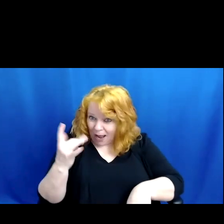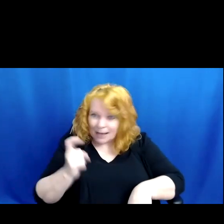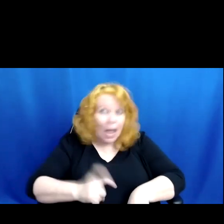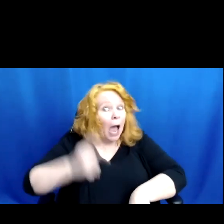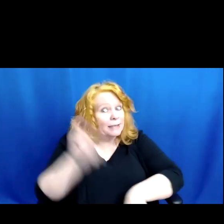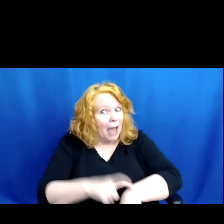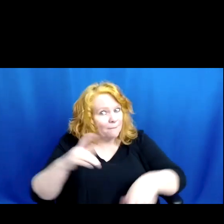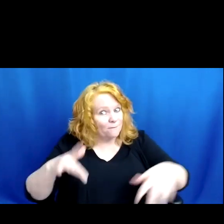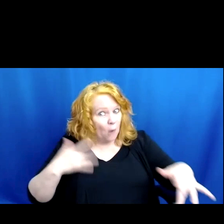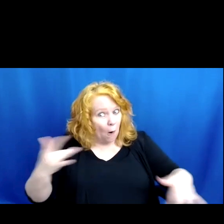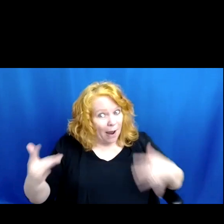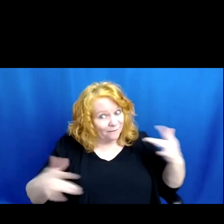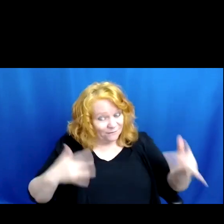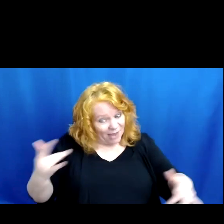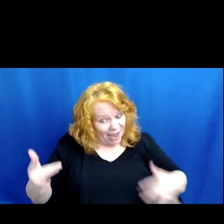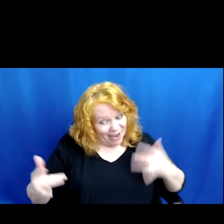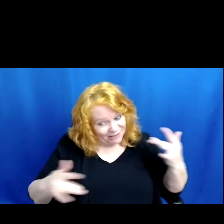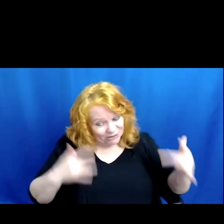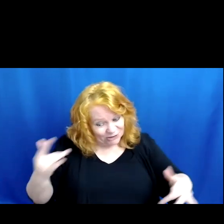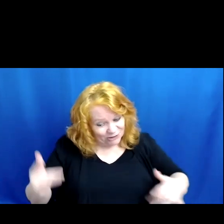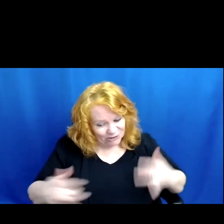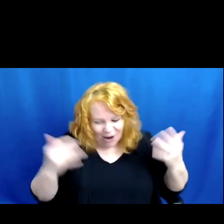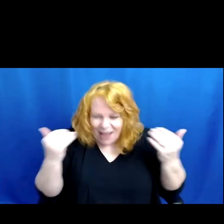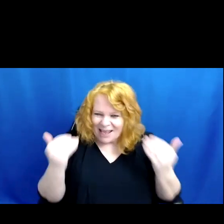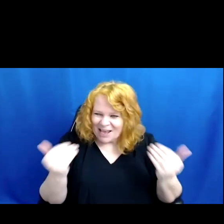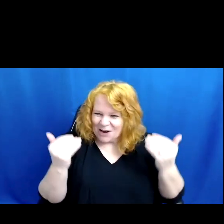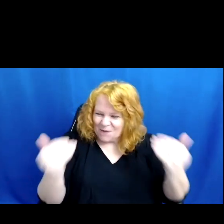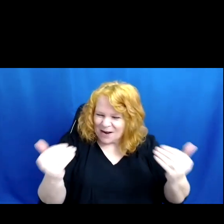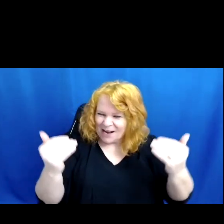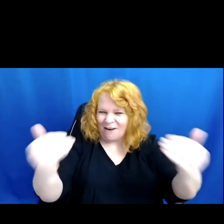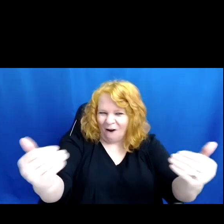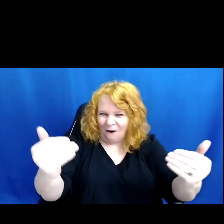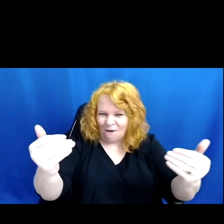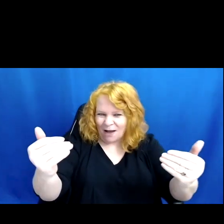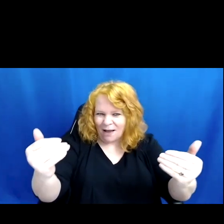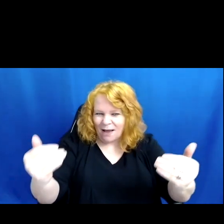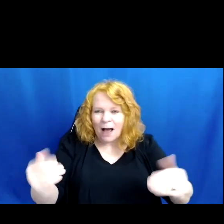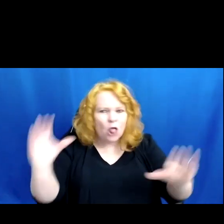Thumb up. Here we go. I look around the room but Marvin won’t appear.